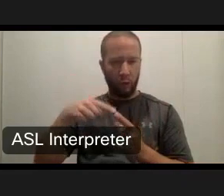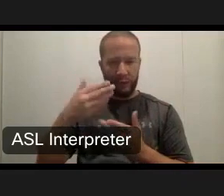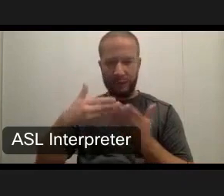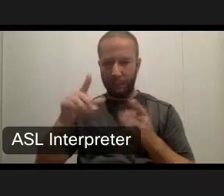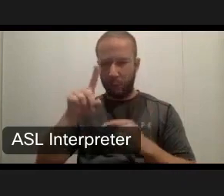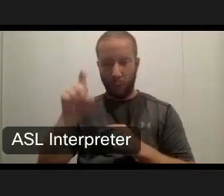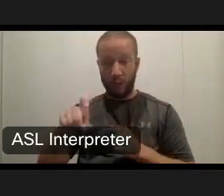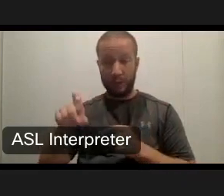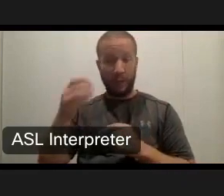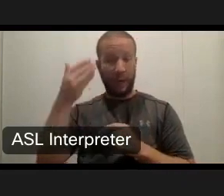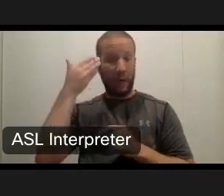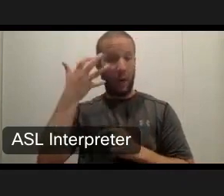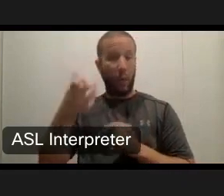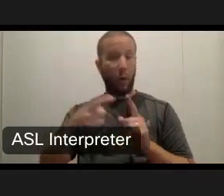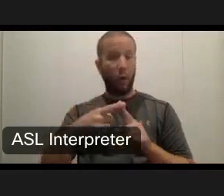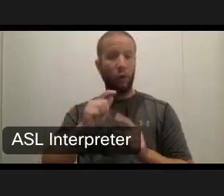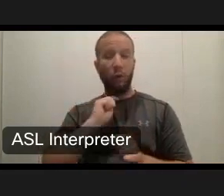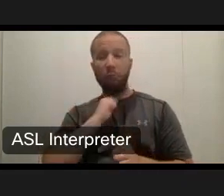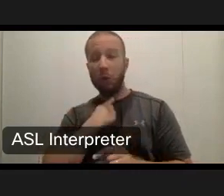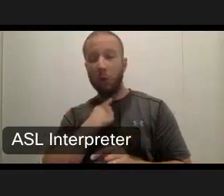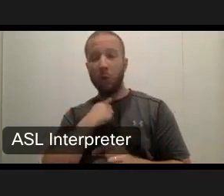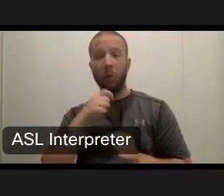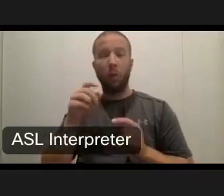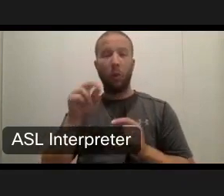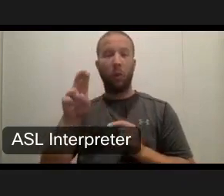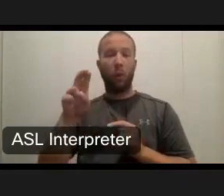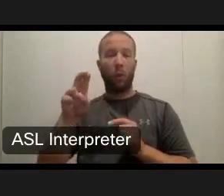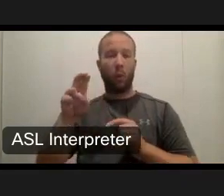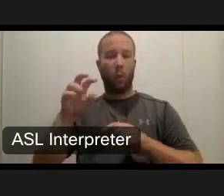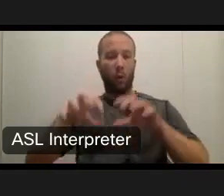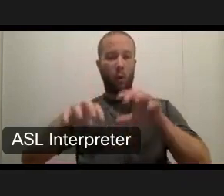I don't know if you if you wanted to mute or if you want to provide some additional feedback